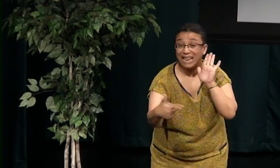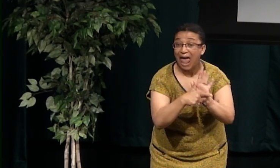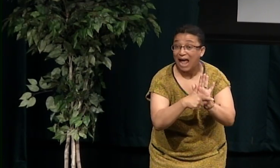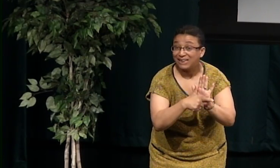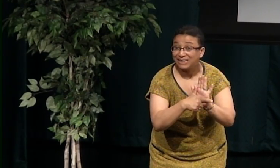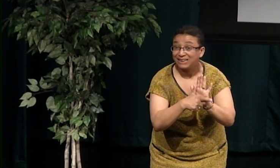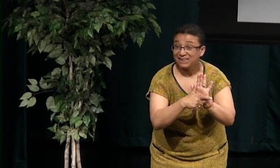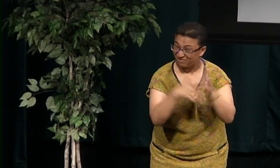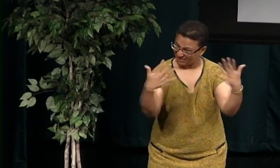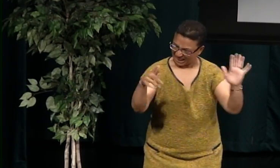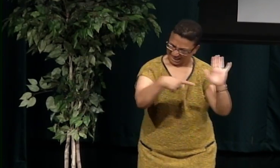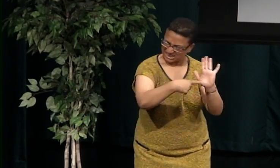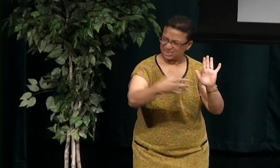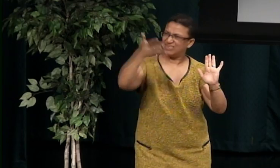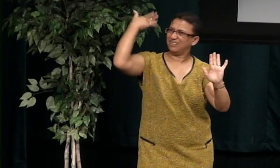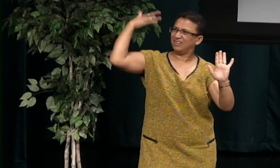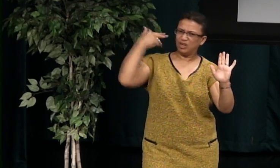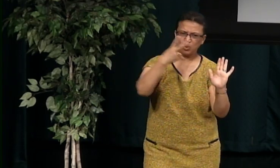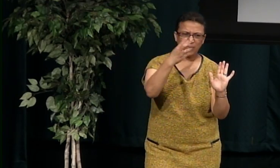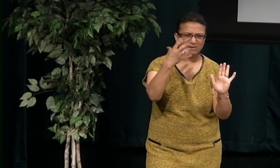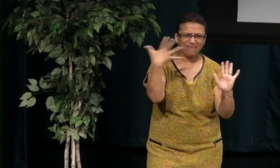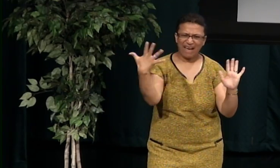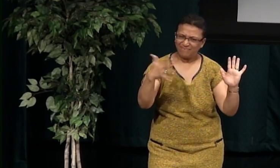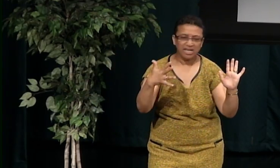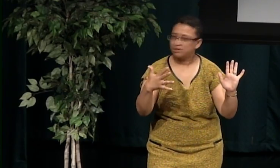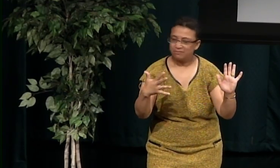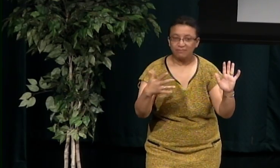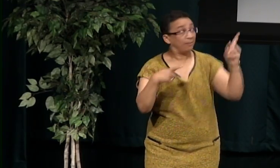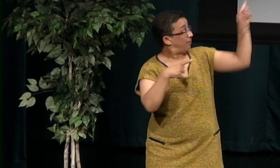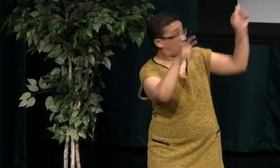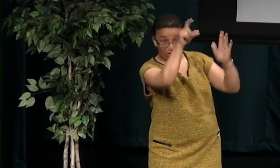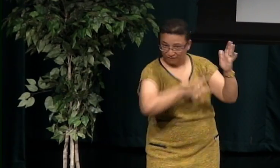There's a child act that was signed in 2005